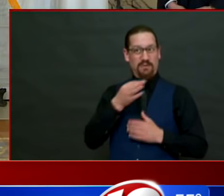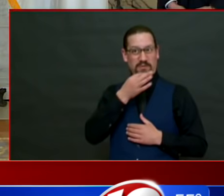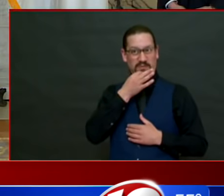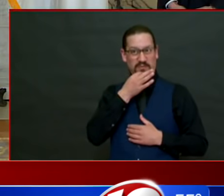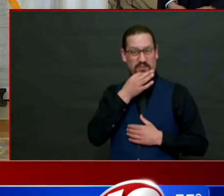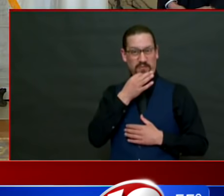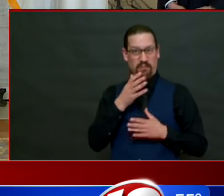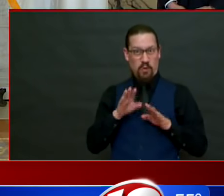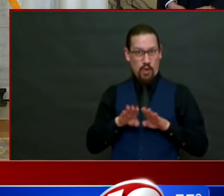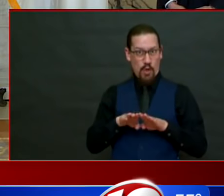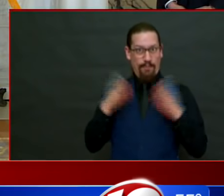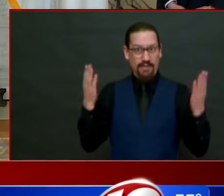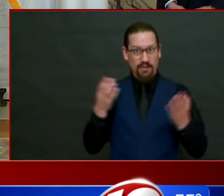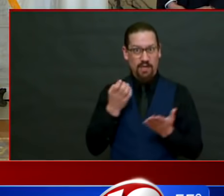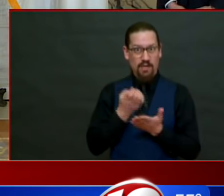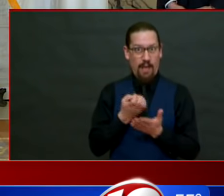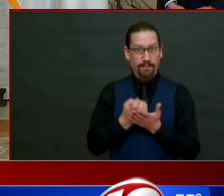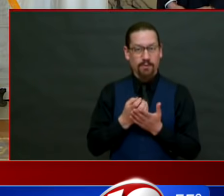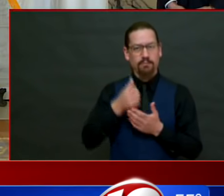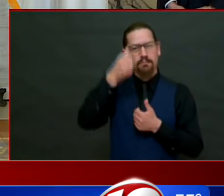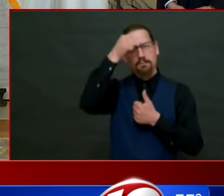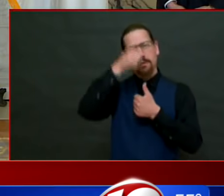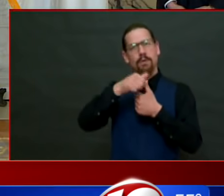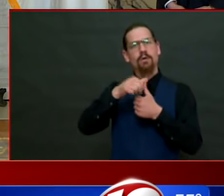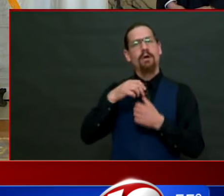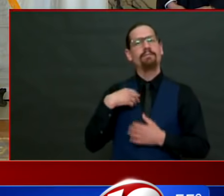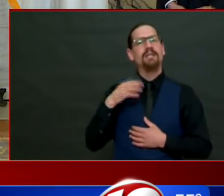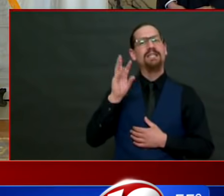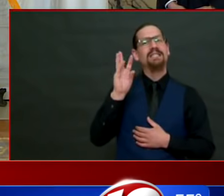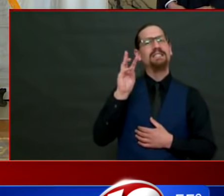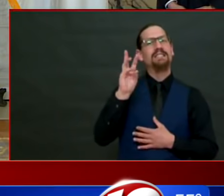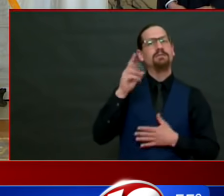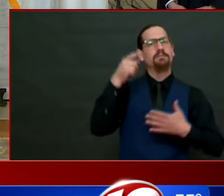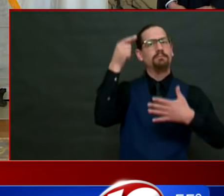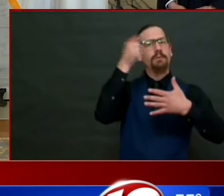SIX FACTORS. ONE OF THOSE KEY FACTORS IS TESTING.